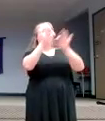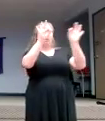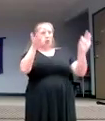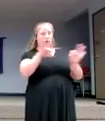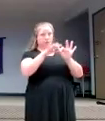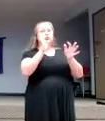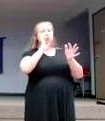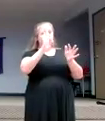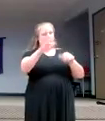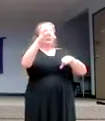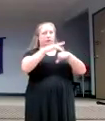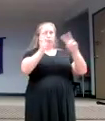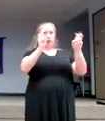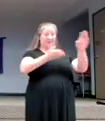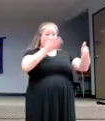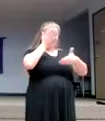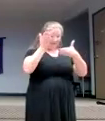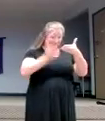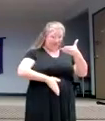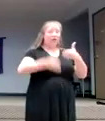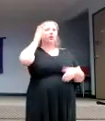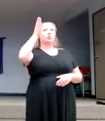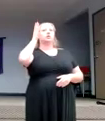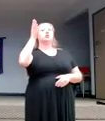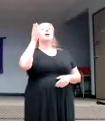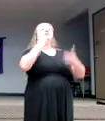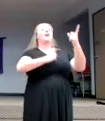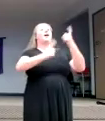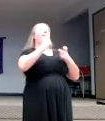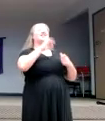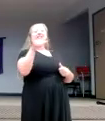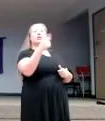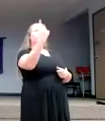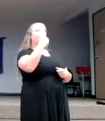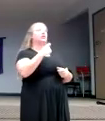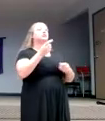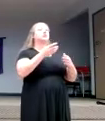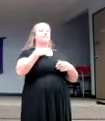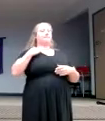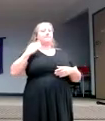topic we'll talk about at the end and ask any questions of all of us that are wearing the blue shirts like Joey mentioned previously.